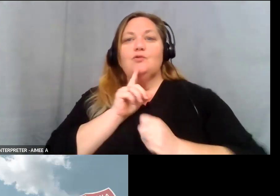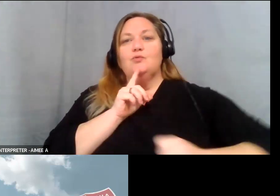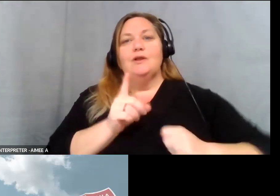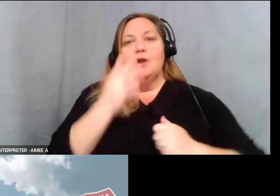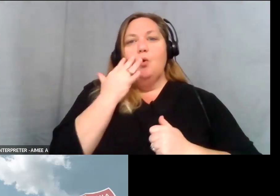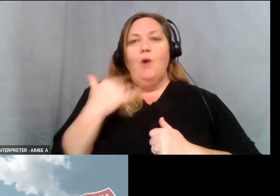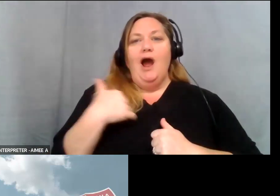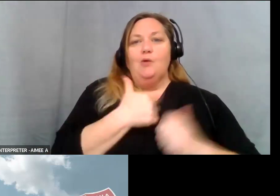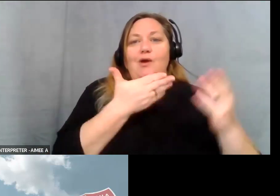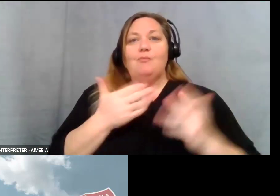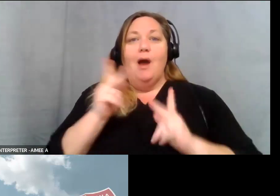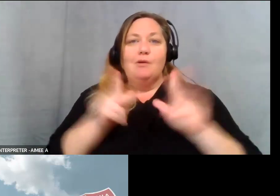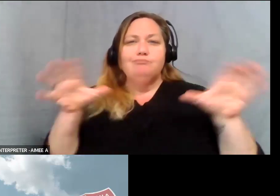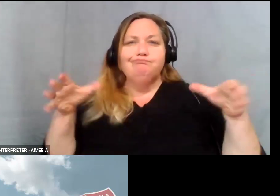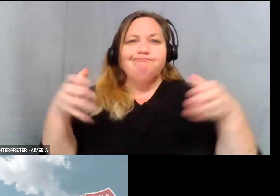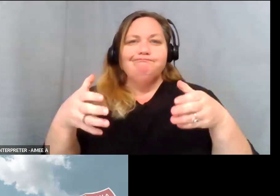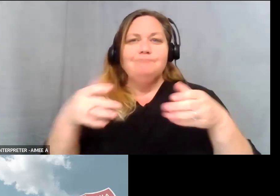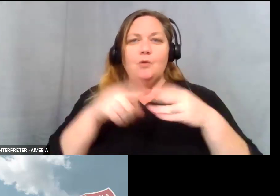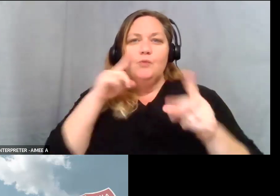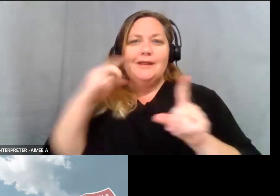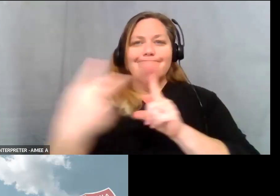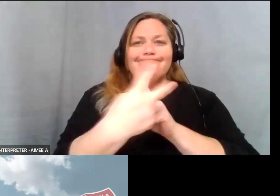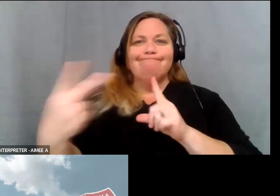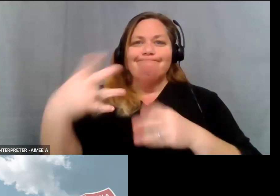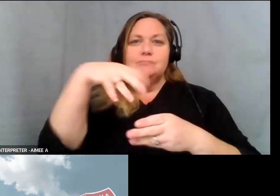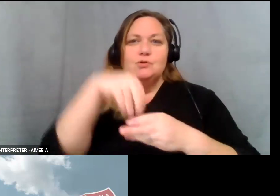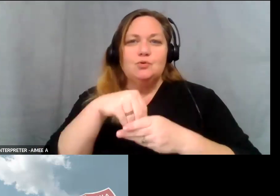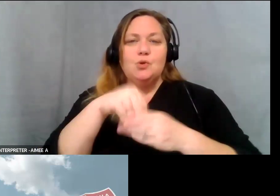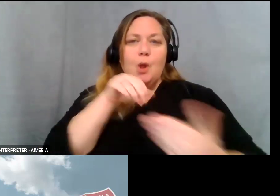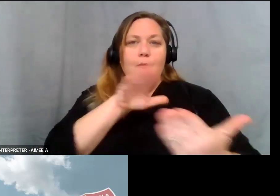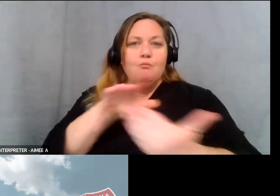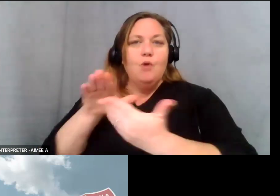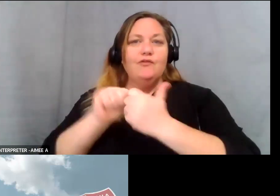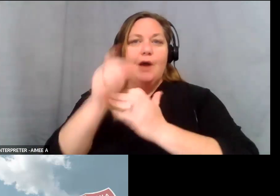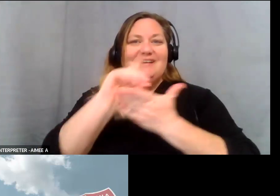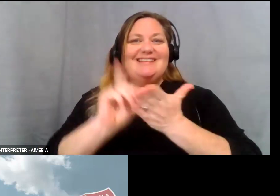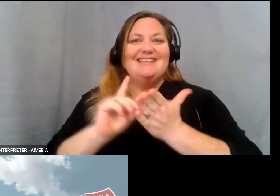brought folks together and are taking this deliver approach to how we design the grant program.